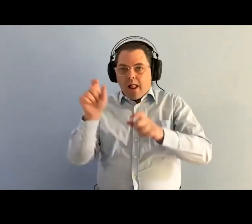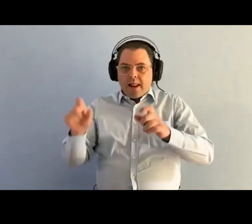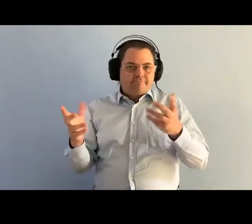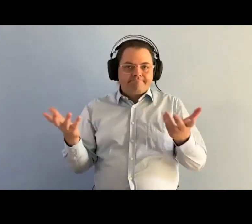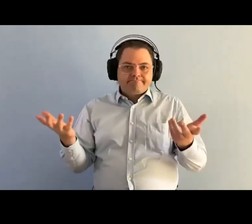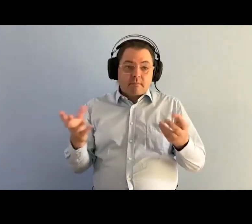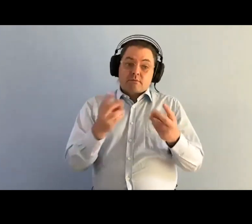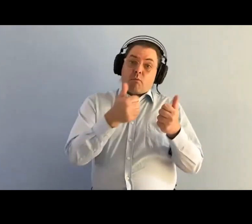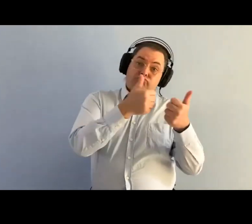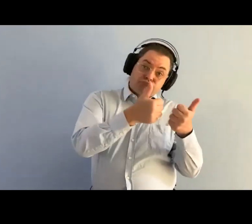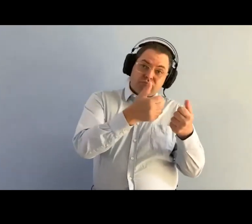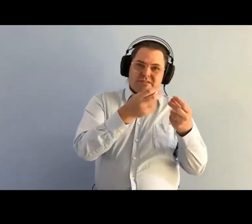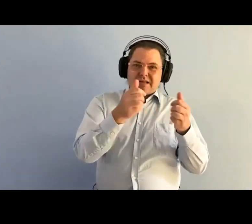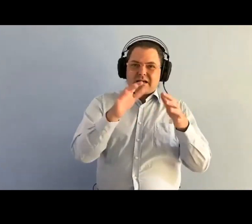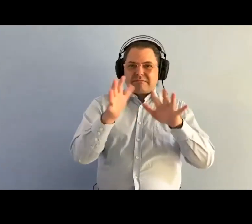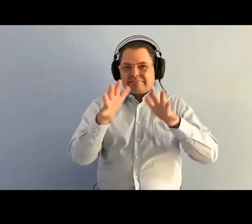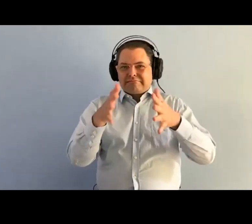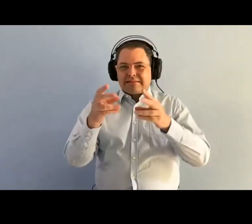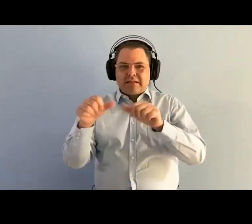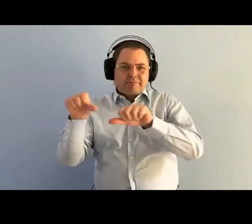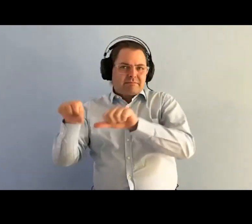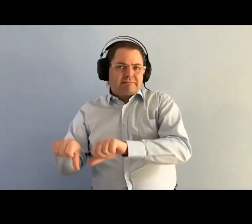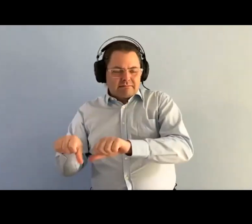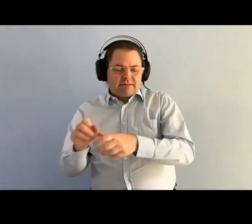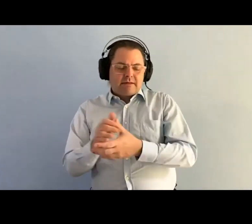vaccination system which is strong enough to support all of the